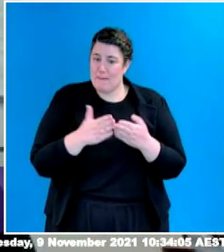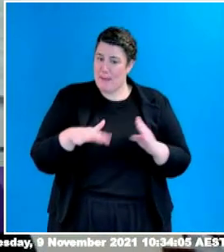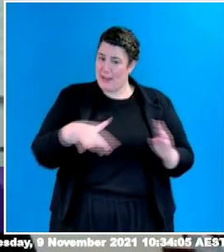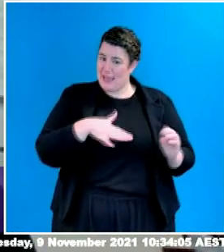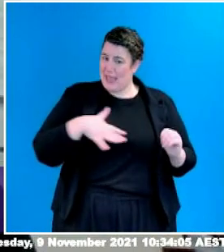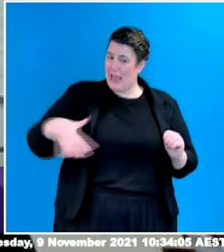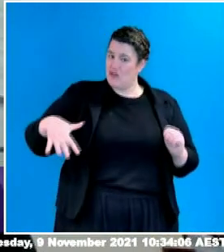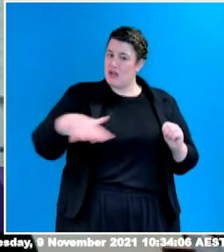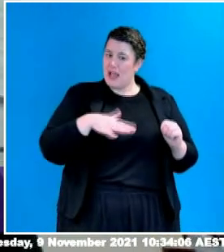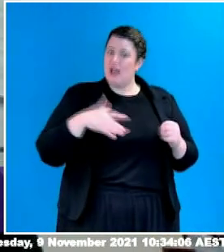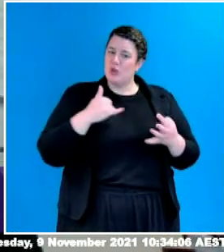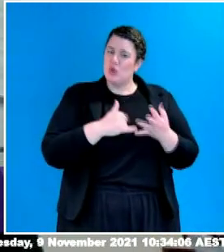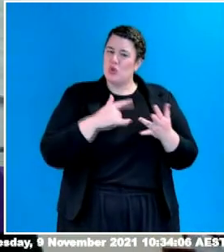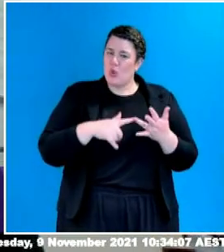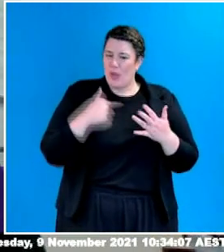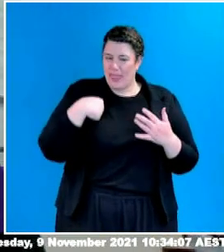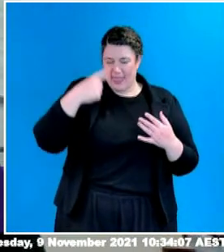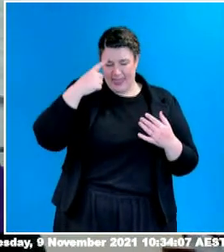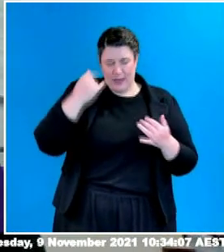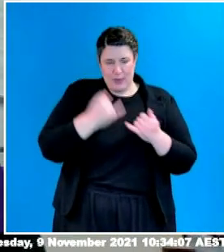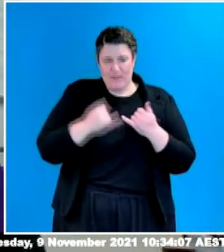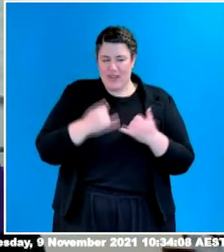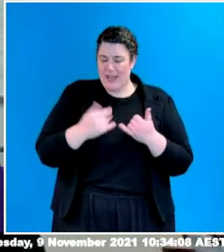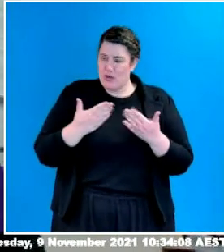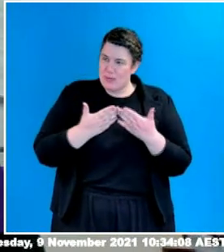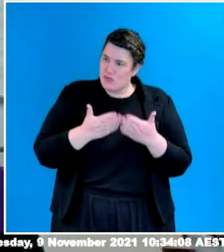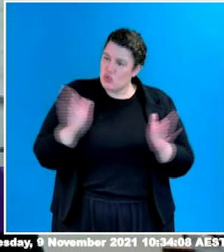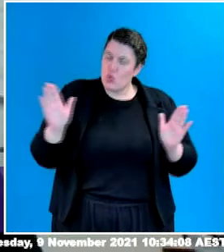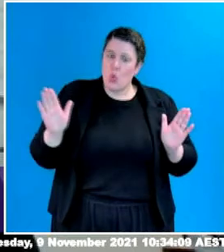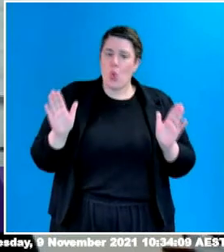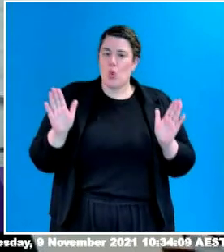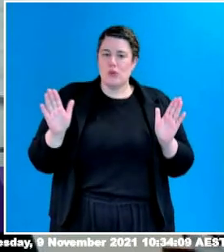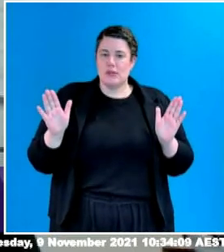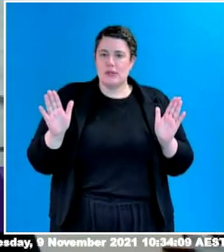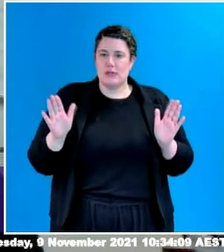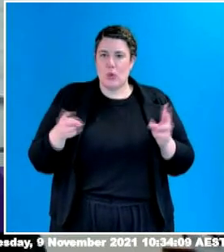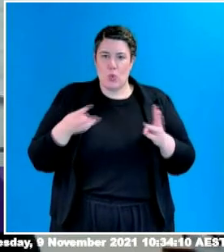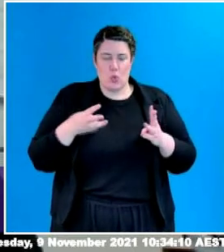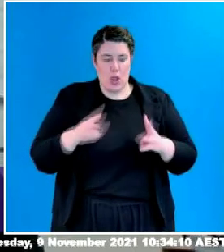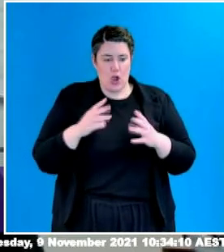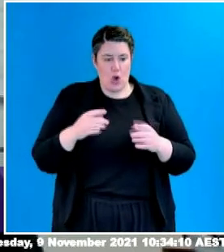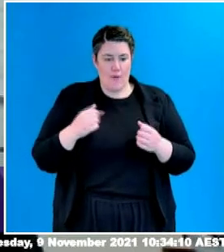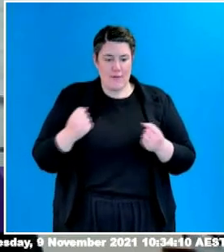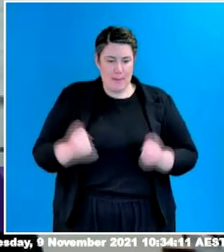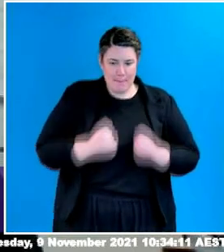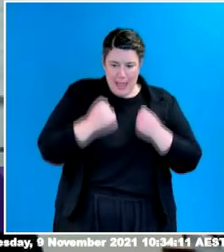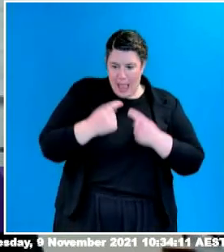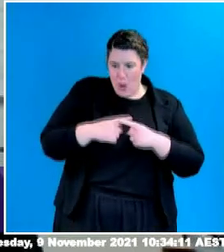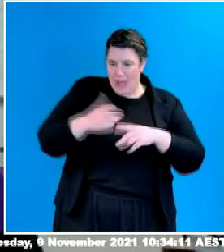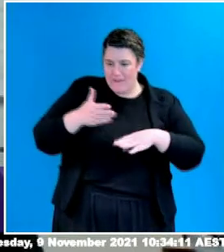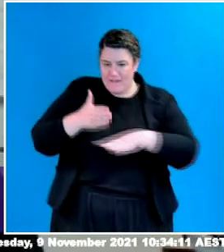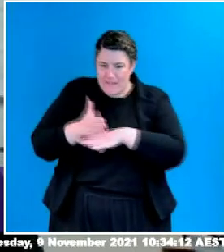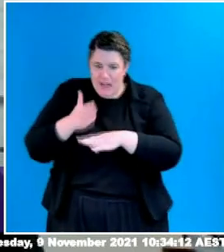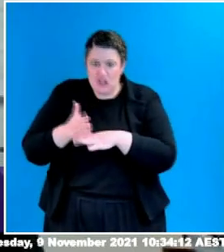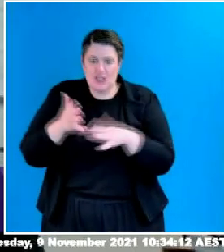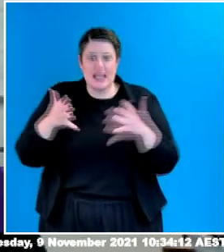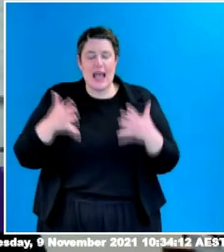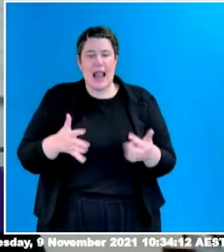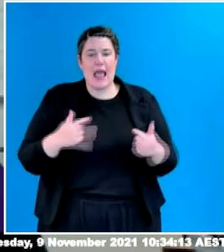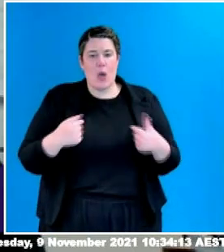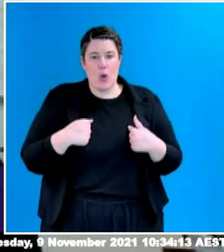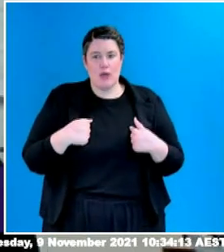So we have a very broad remit of powers and functions that enable us to both